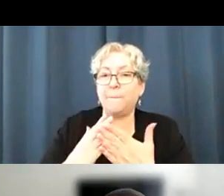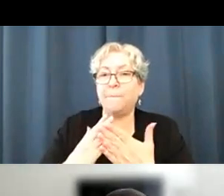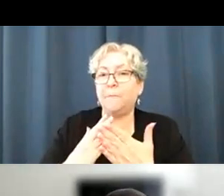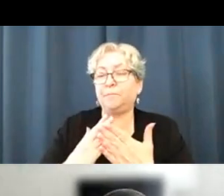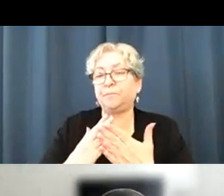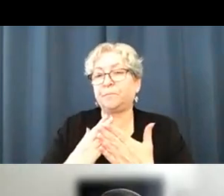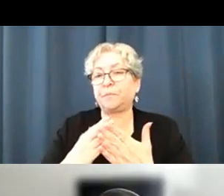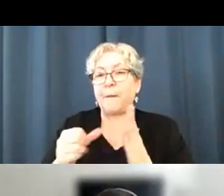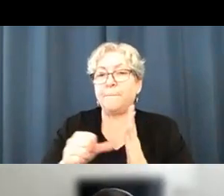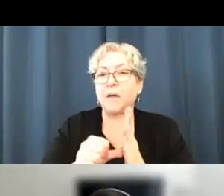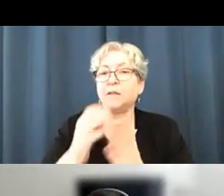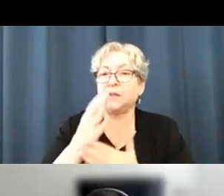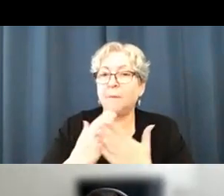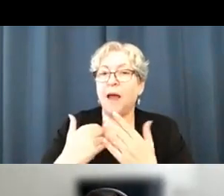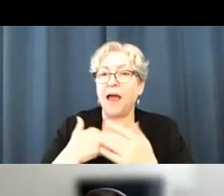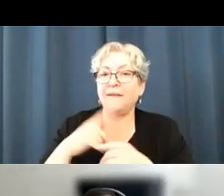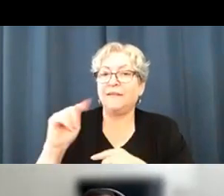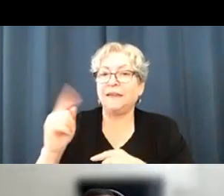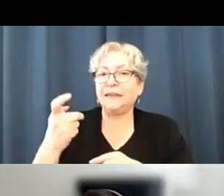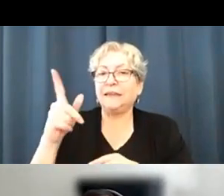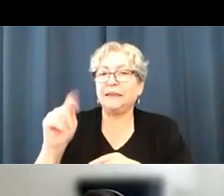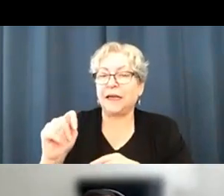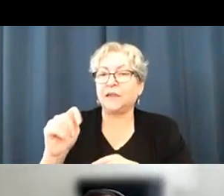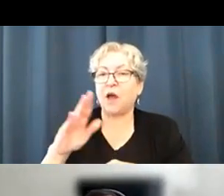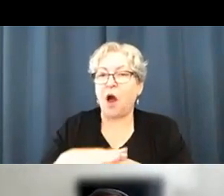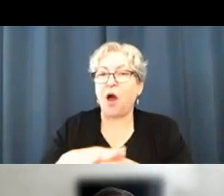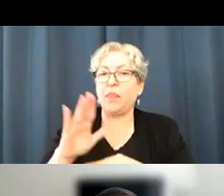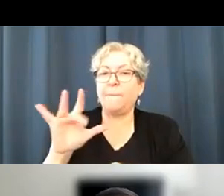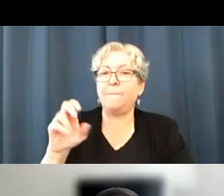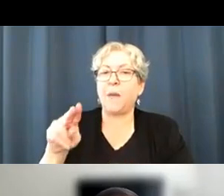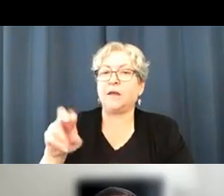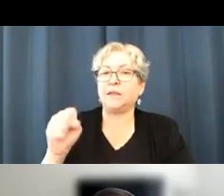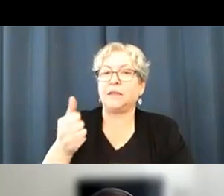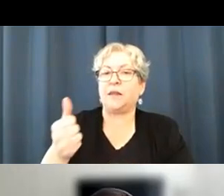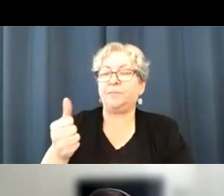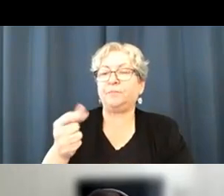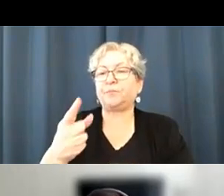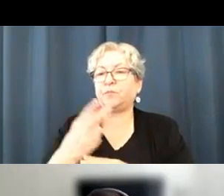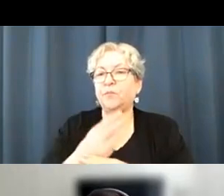have actual texts on the buttons as well. So, another thing you could think of, is if you're using an icon